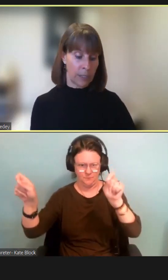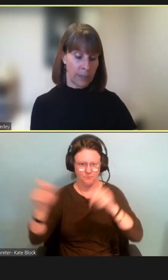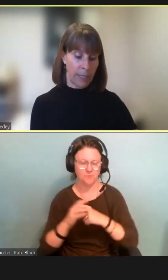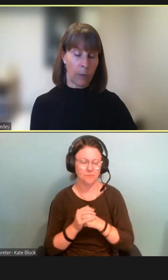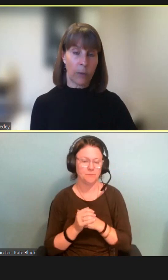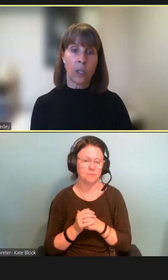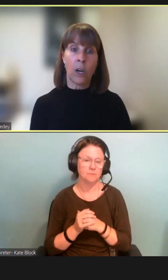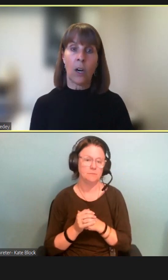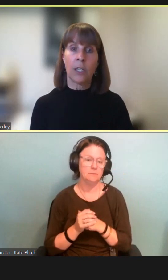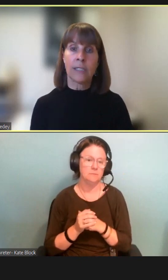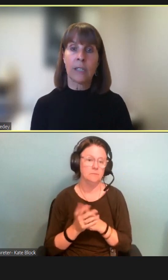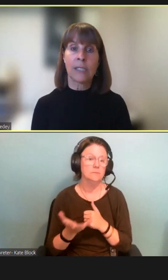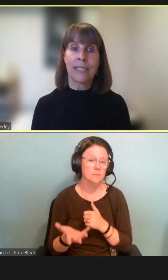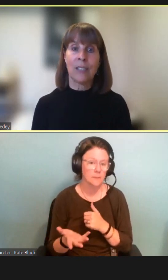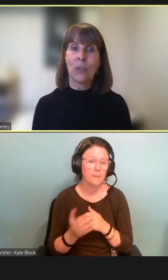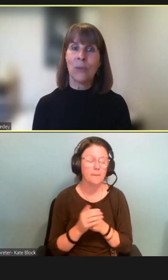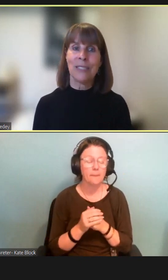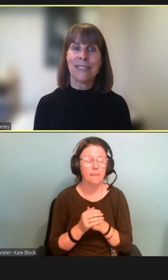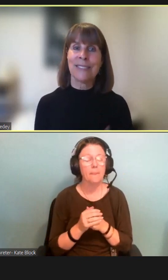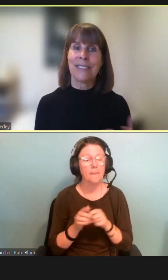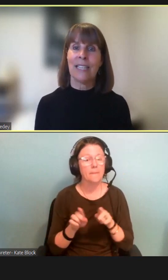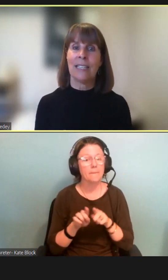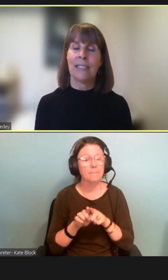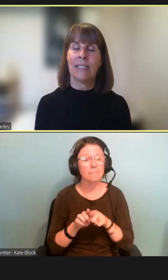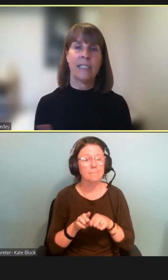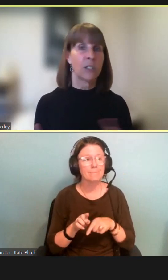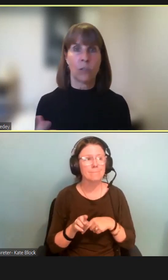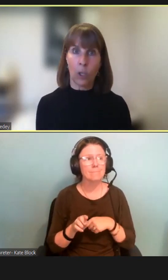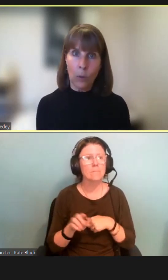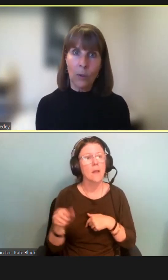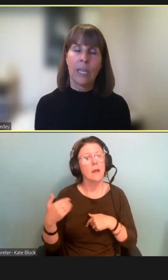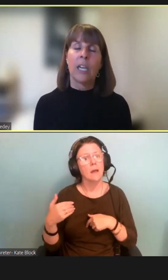that regard is I would say you don't want to just say that yes or no you want